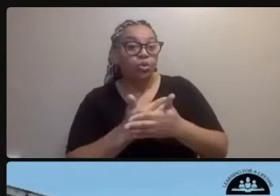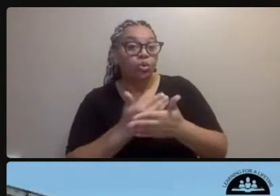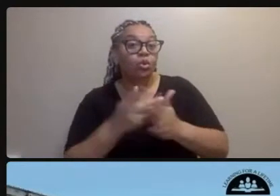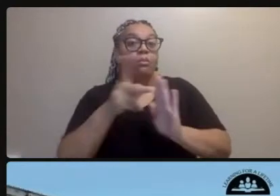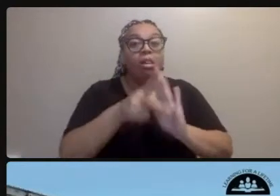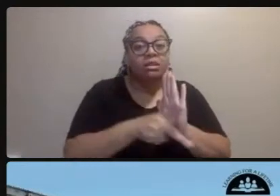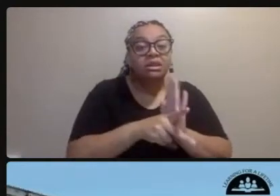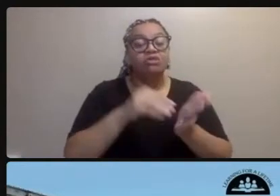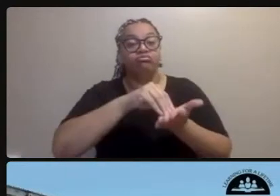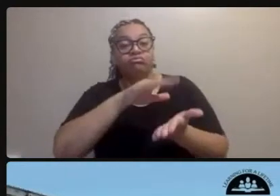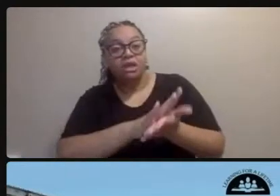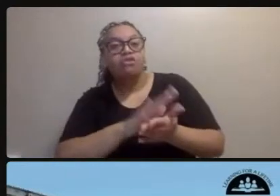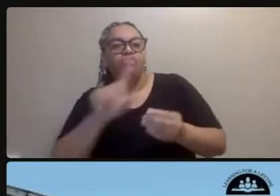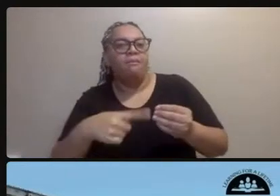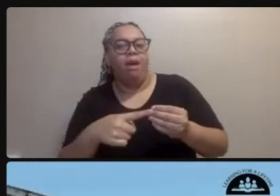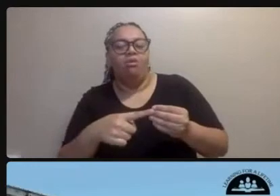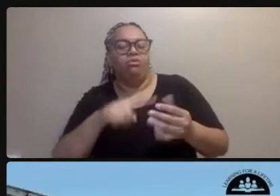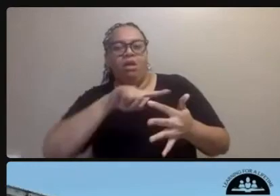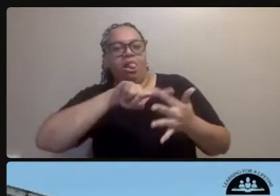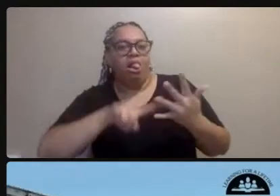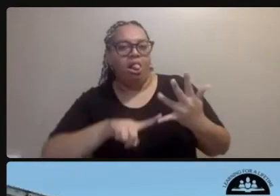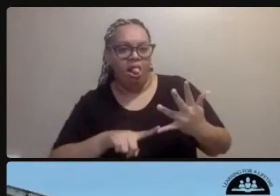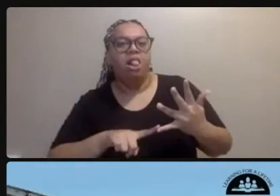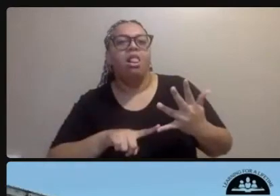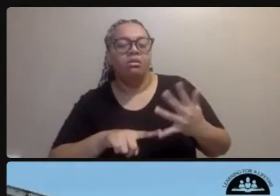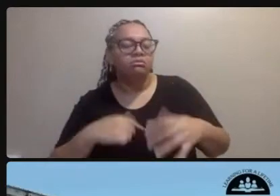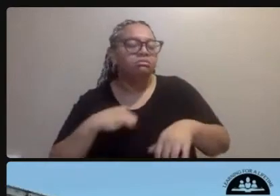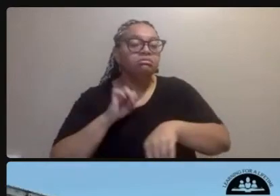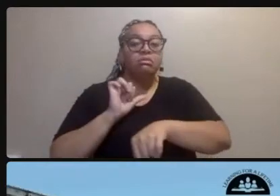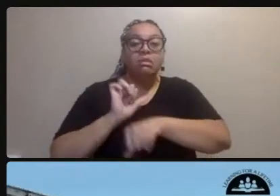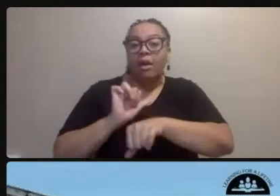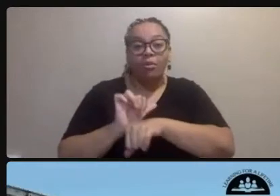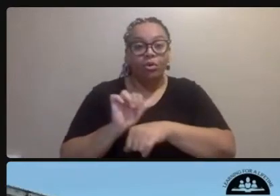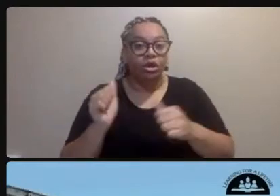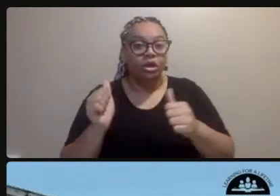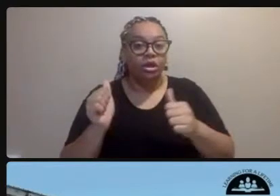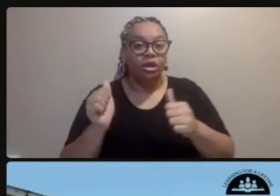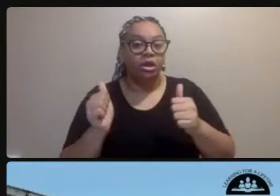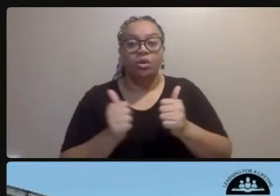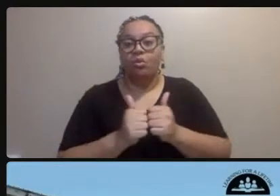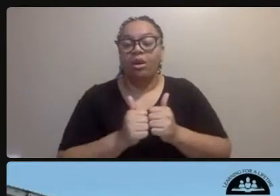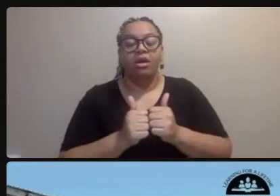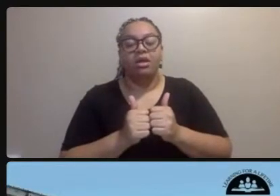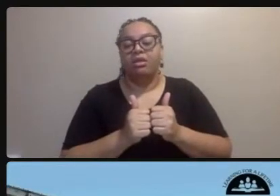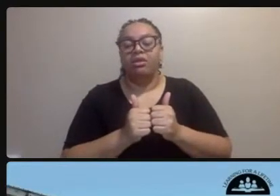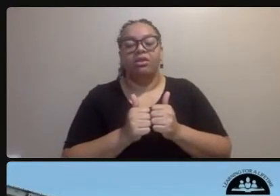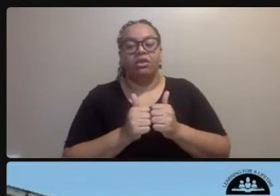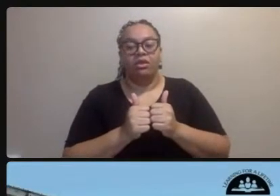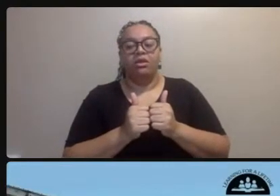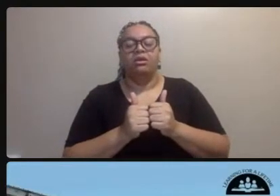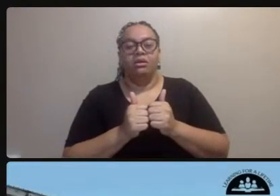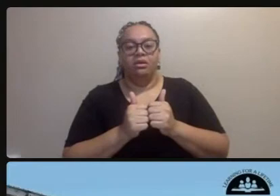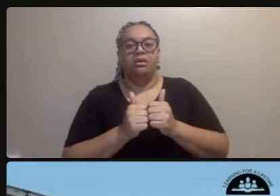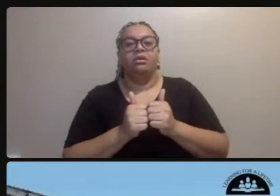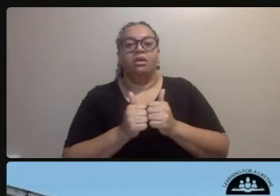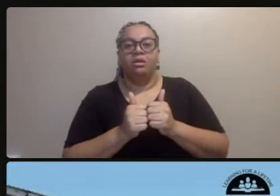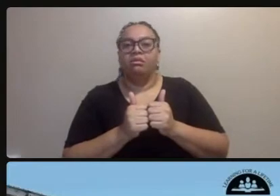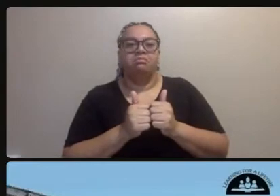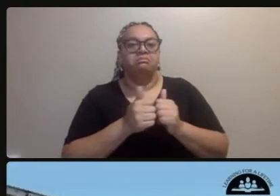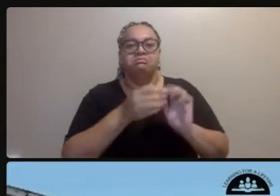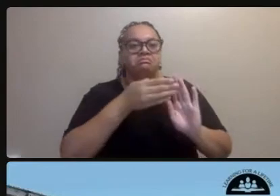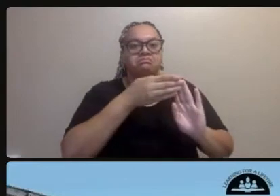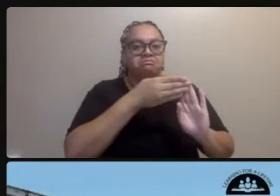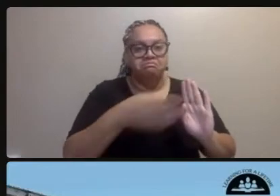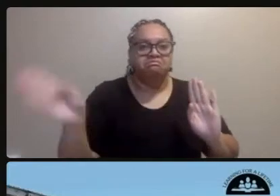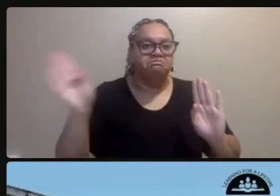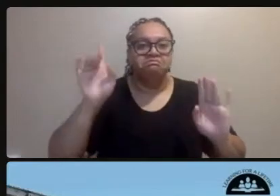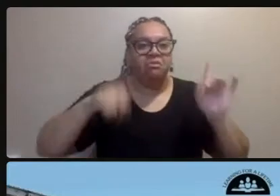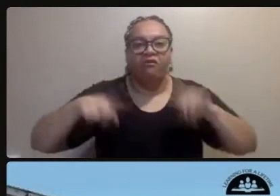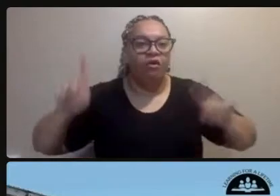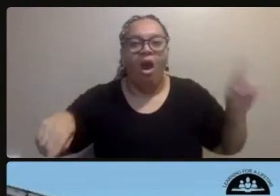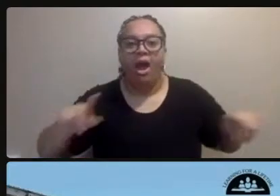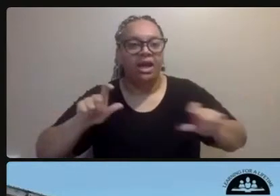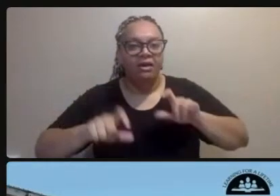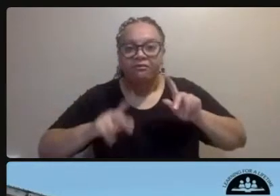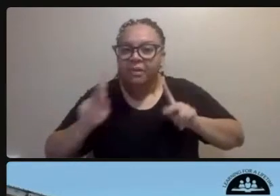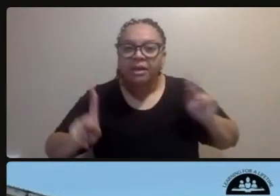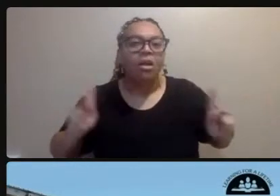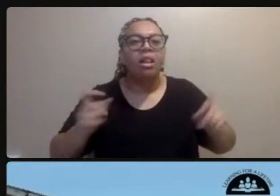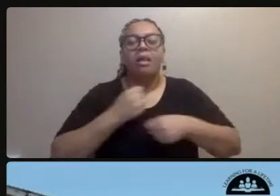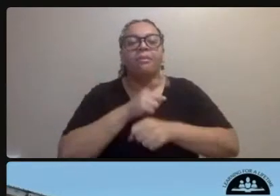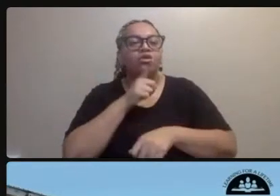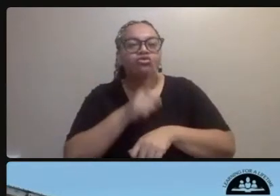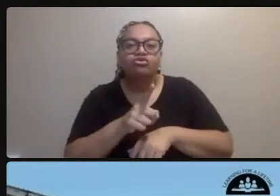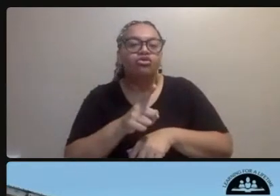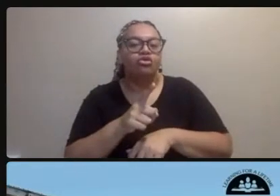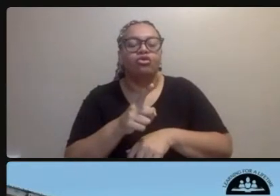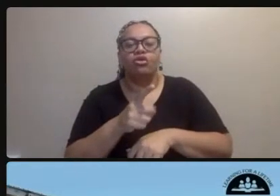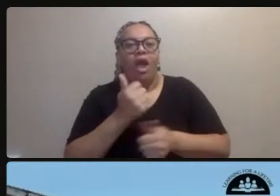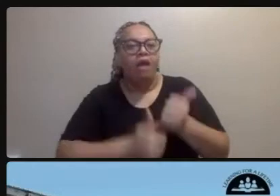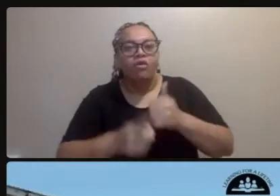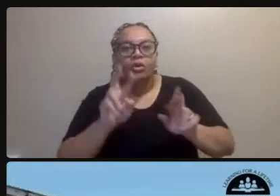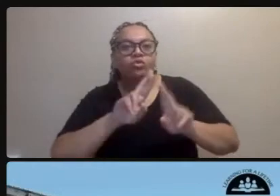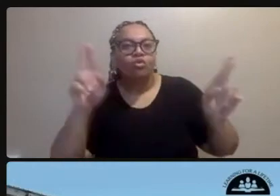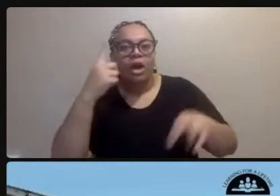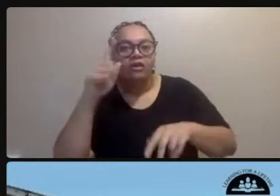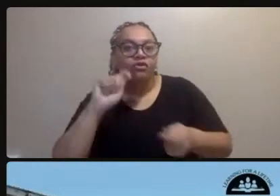SO WE'RE WORKING ON PUTTING